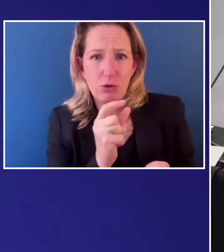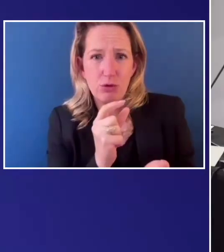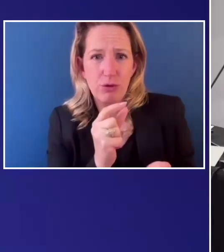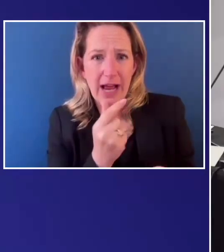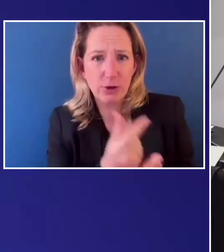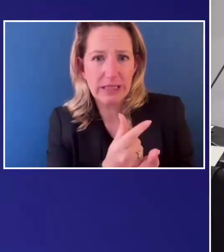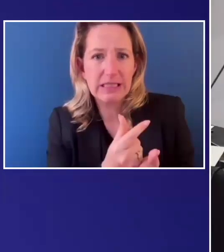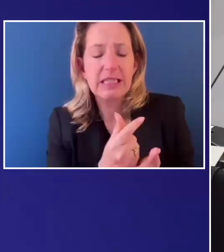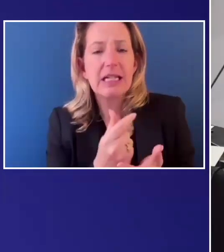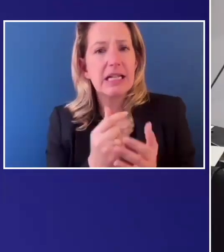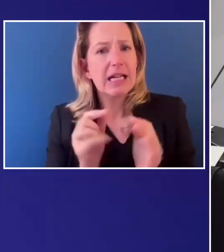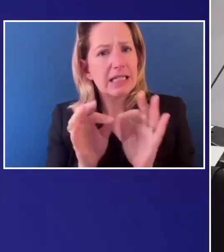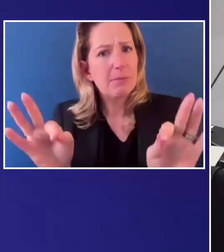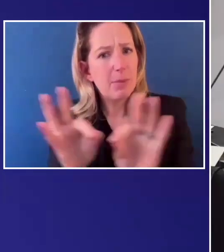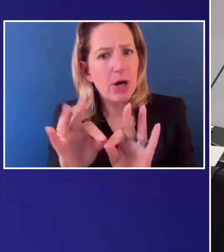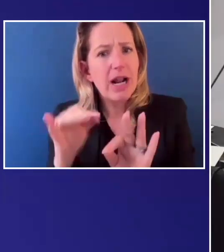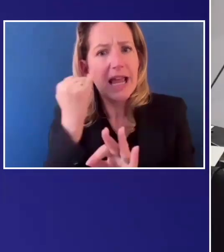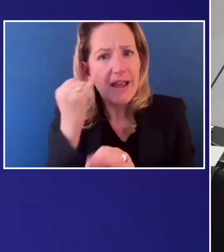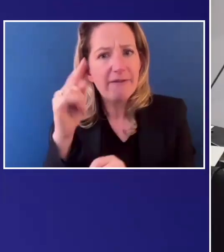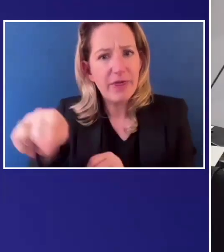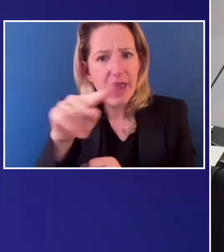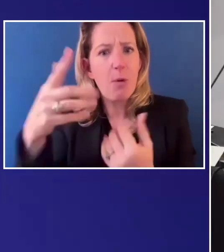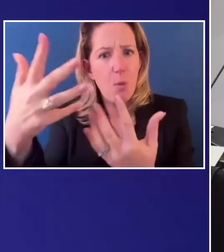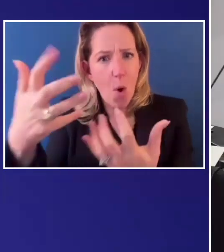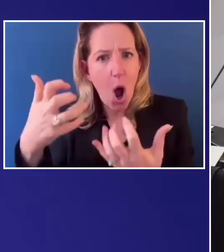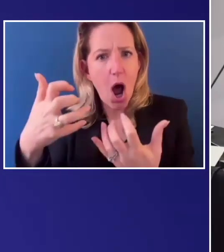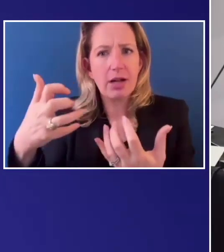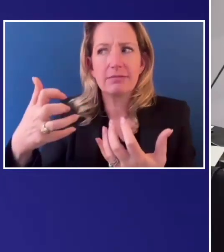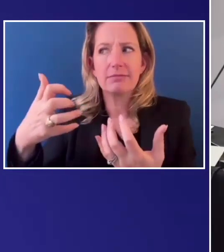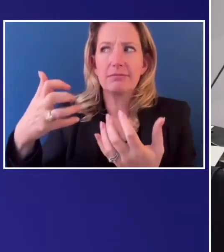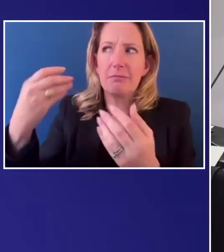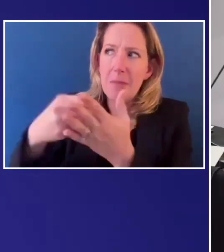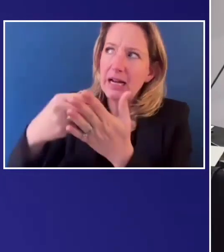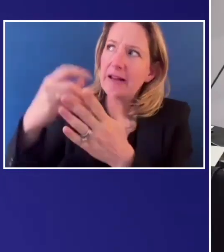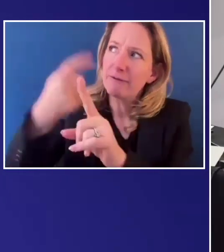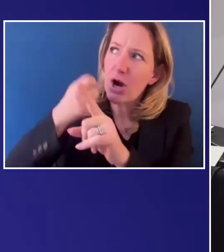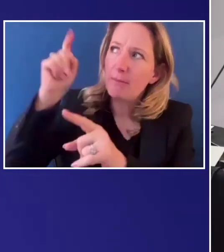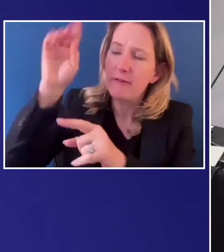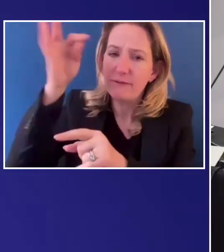training from the Federal Government to start paying their workers more so they get above that high school earnings threshold.